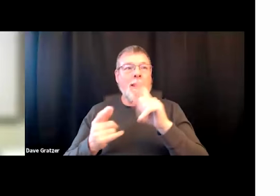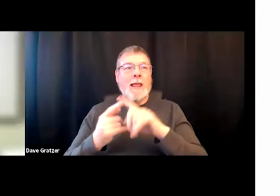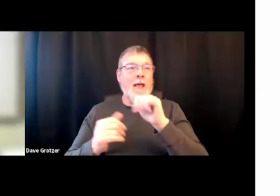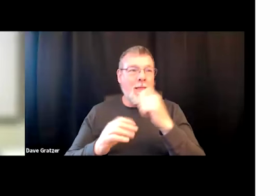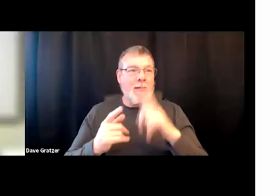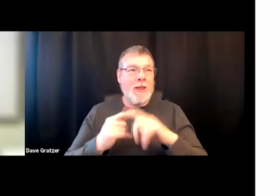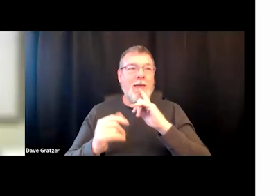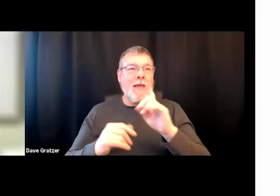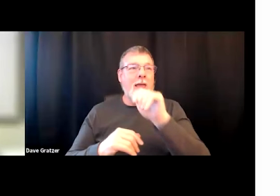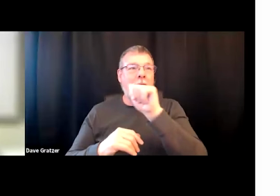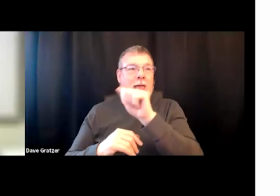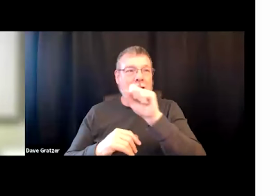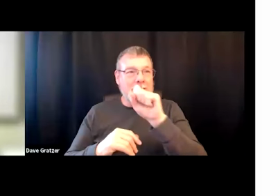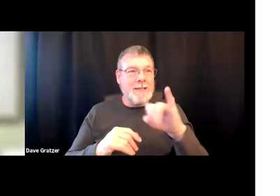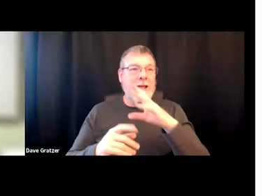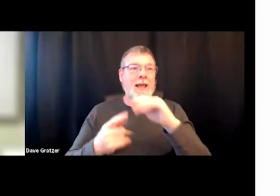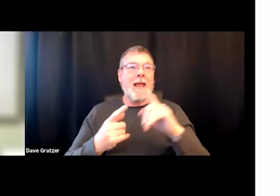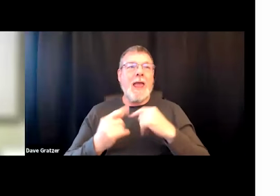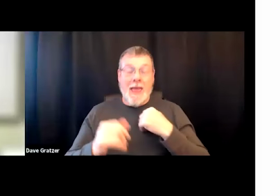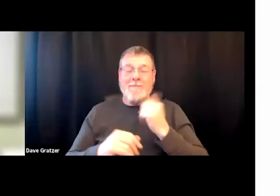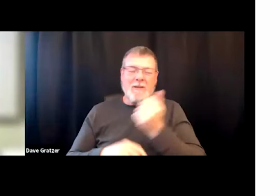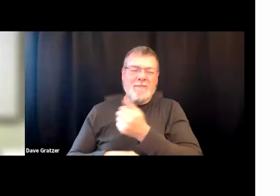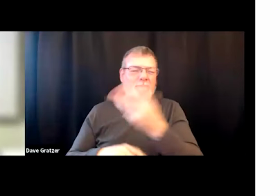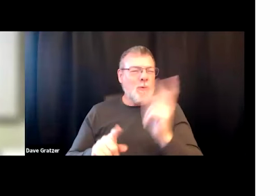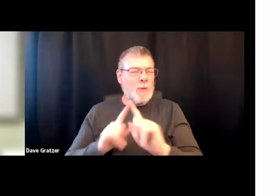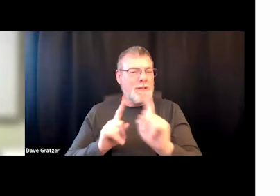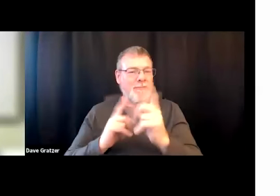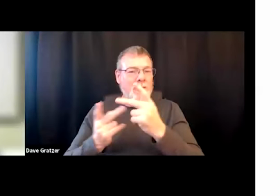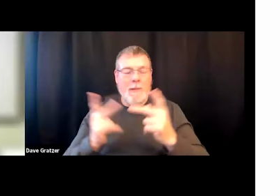I've done quite a few site visits and I'm always shocked,